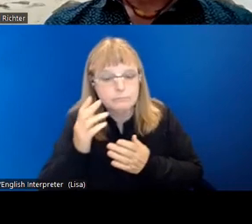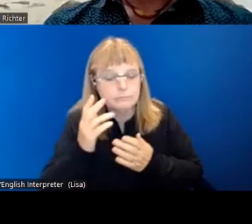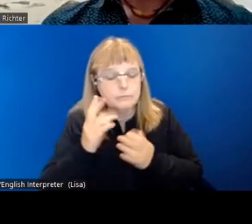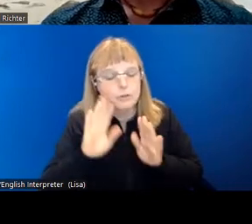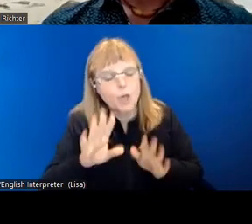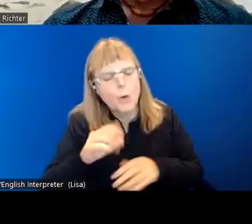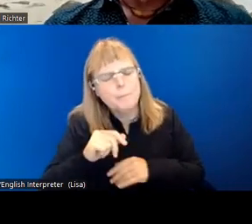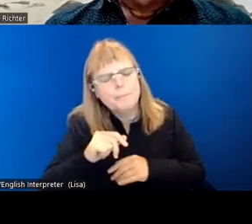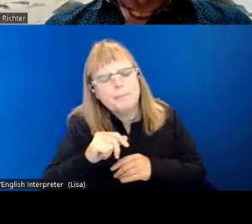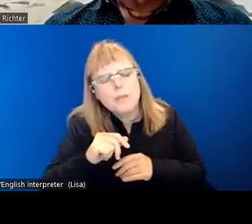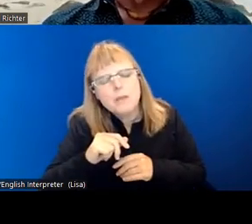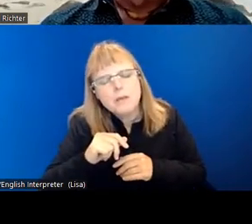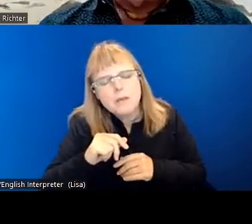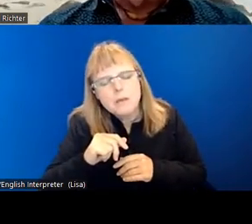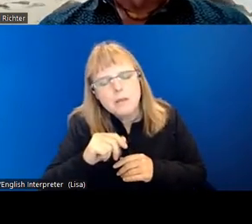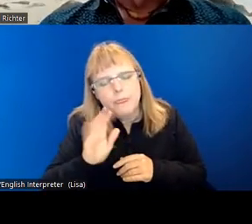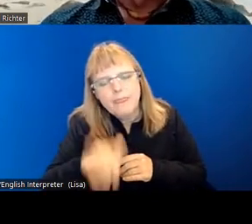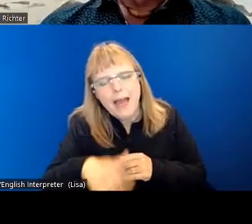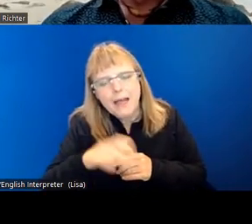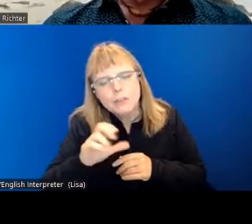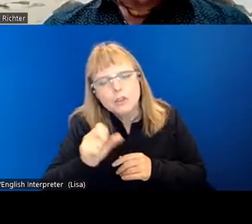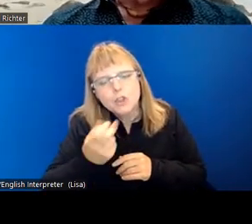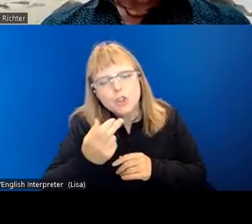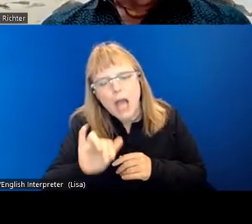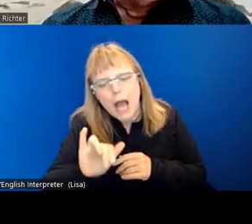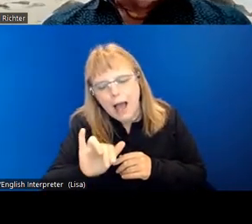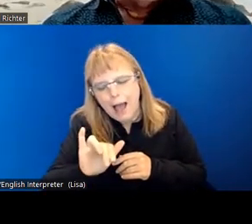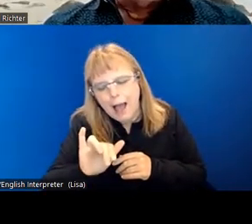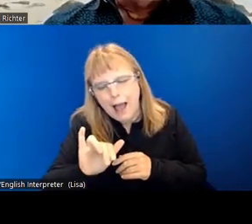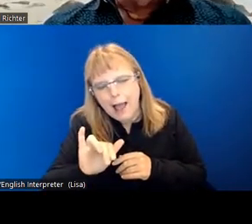But there is that shy factor. And somebody might be aloof,